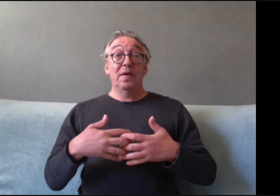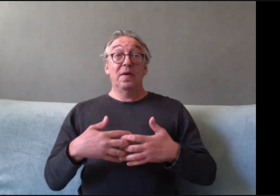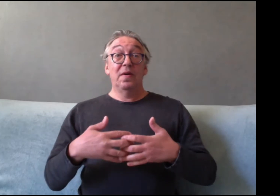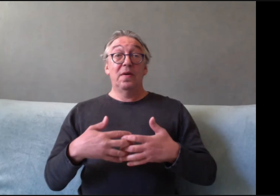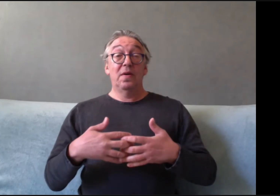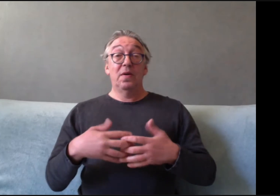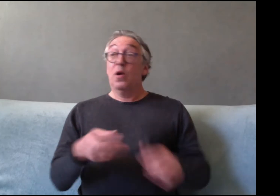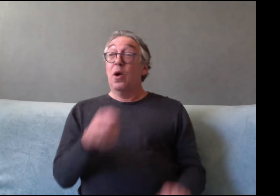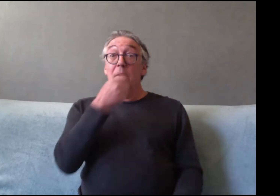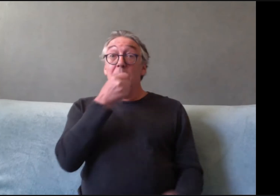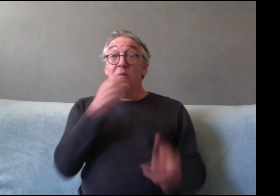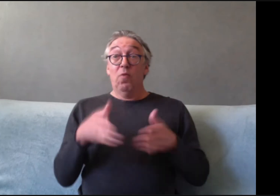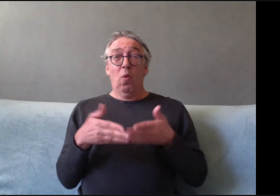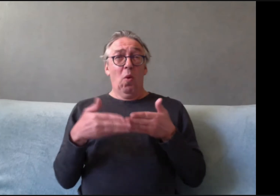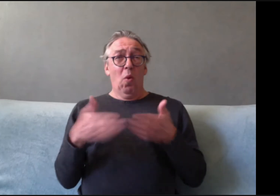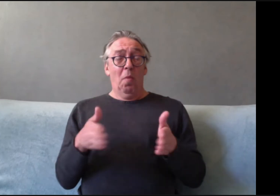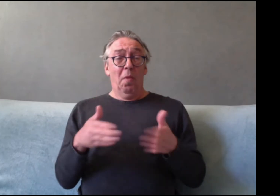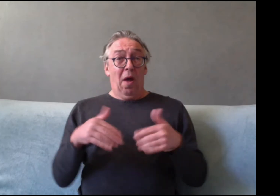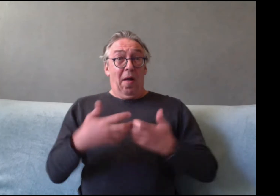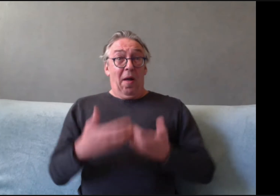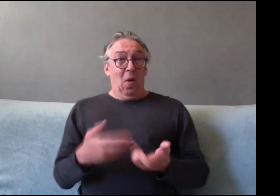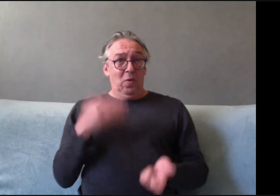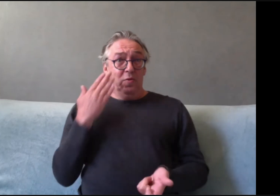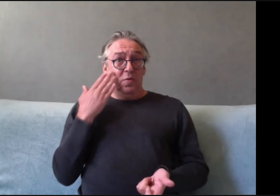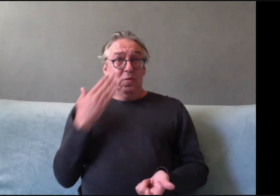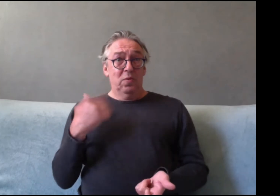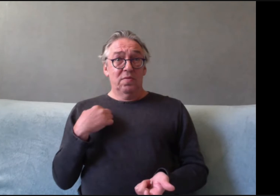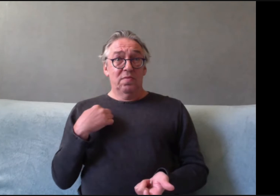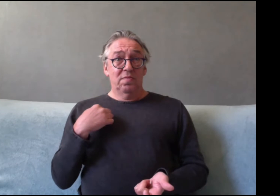[INAUDBLE]